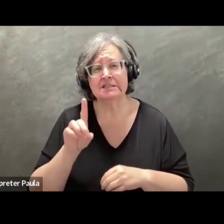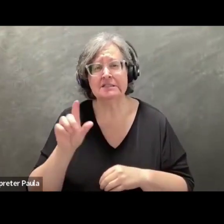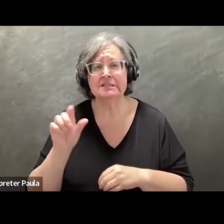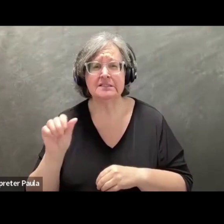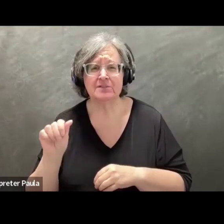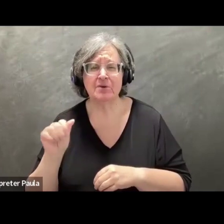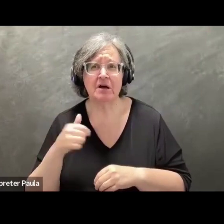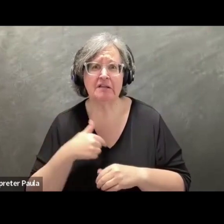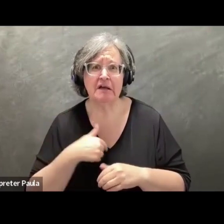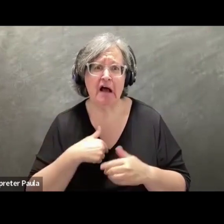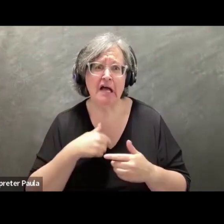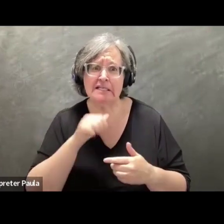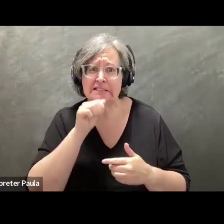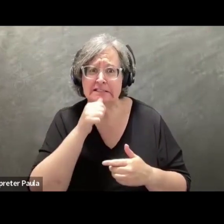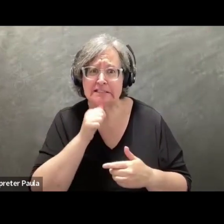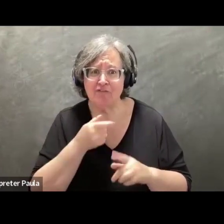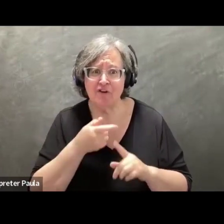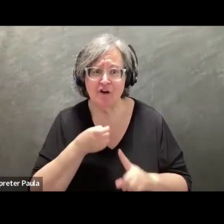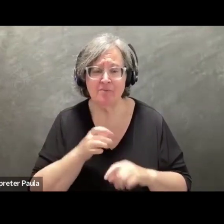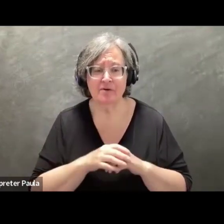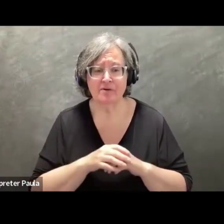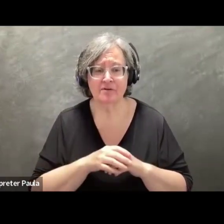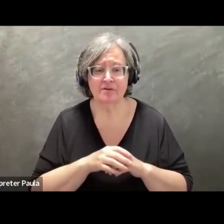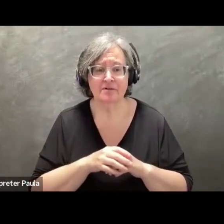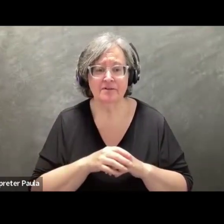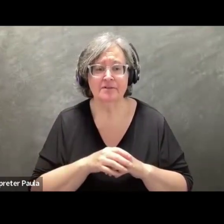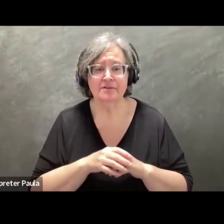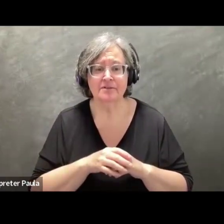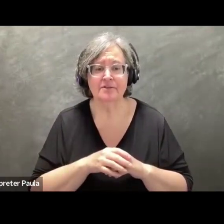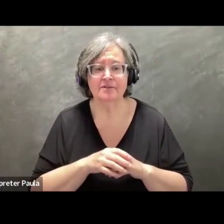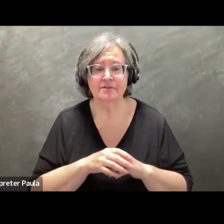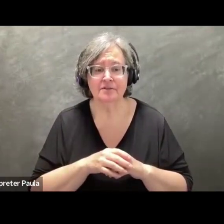suffer from. It's wide on the spectrum. It is. I broke my neck